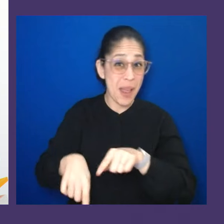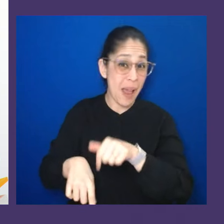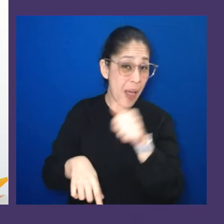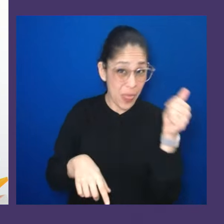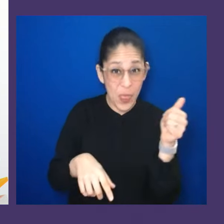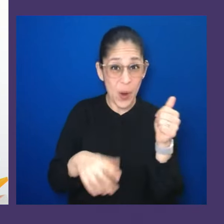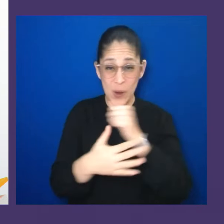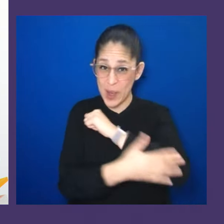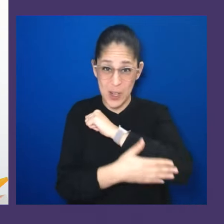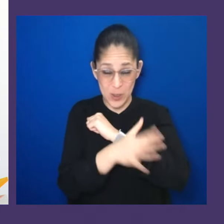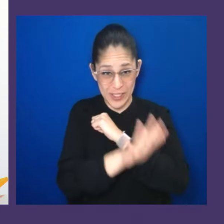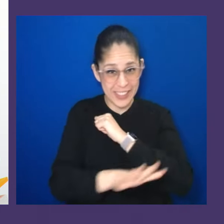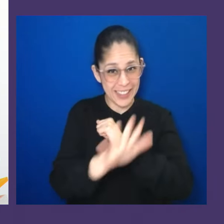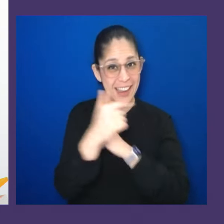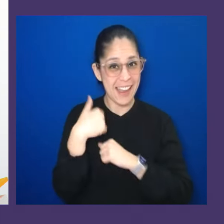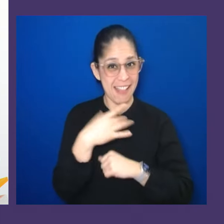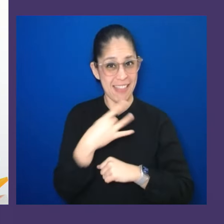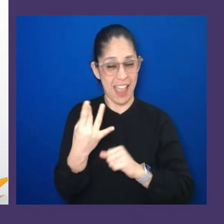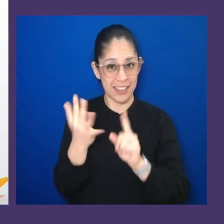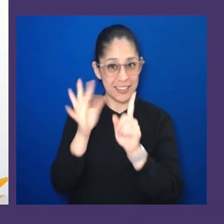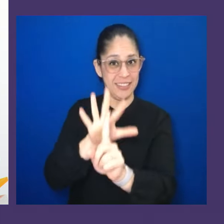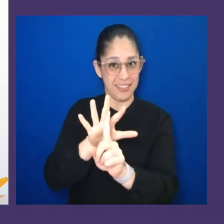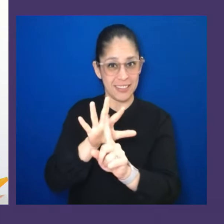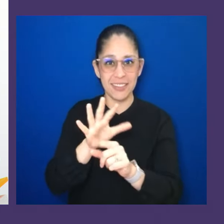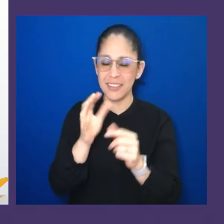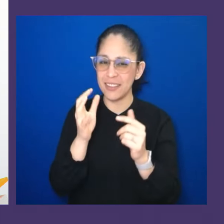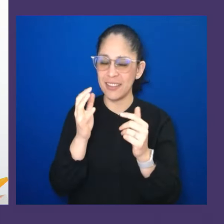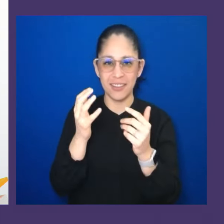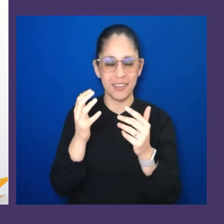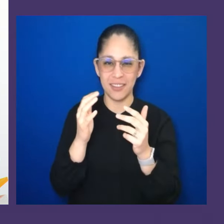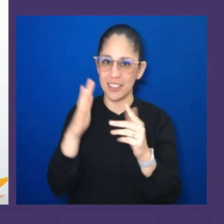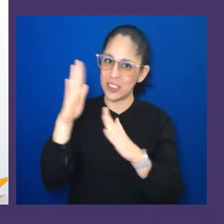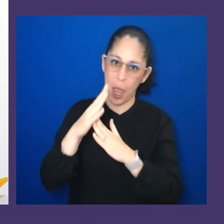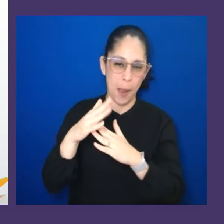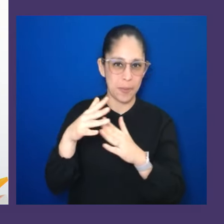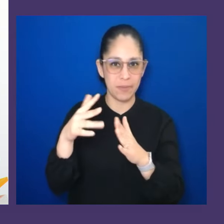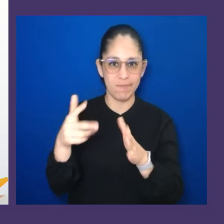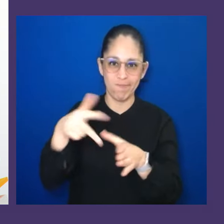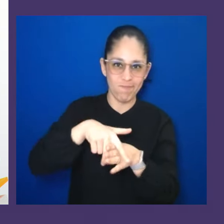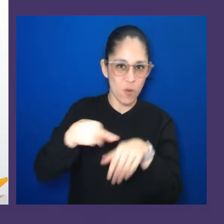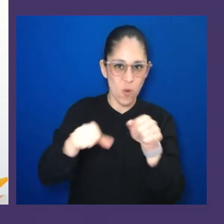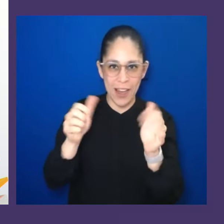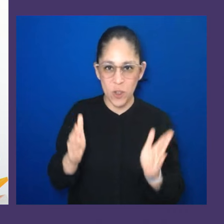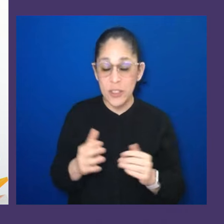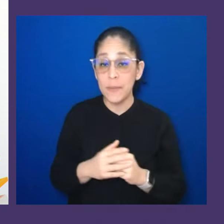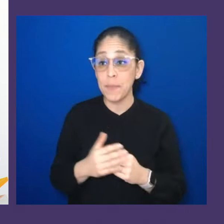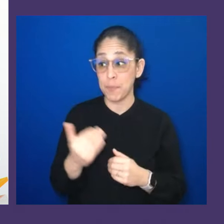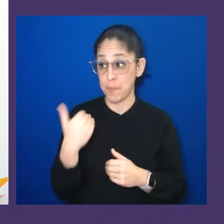of any competition internationally. This weekend we had a rider called the Camilo Sanchez,